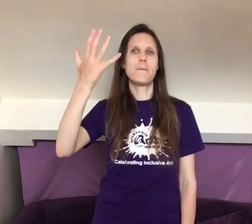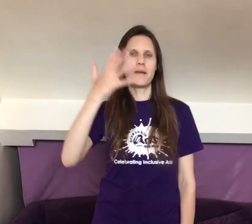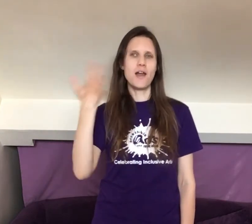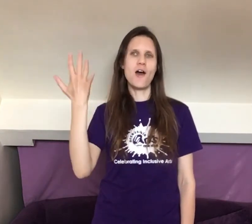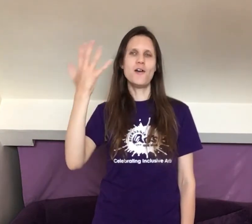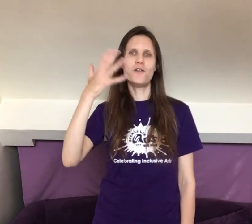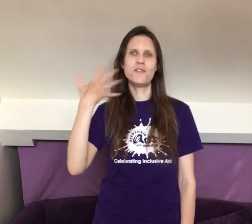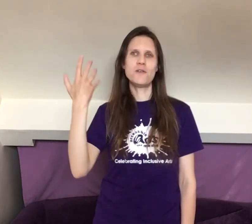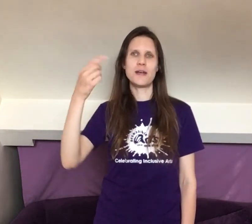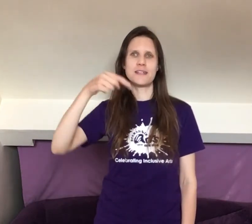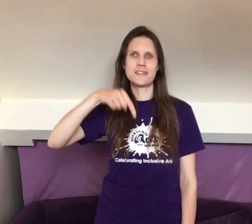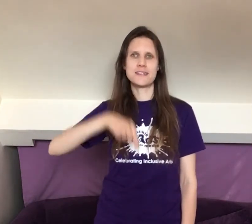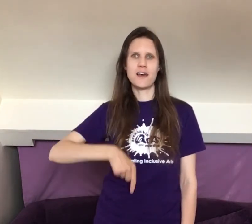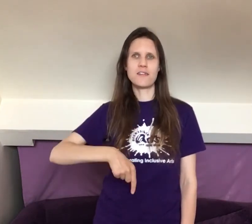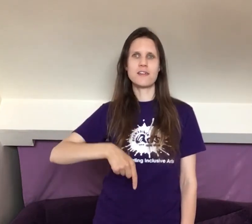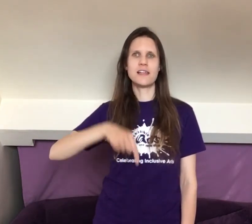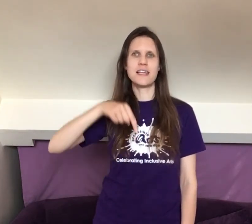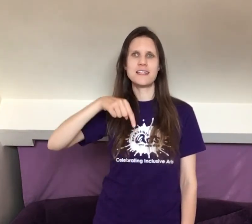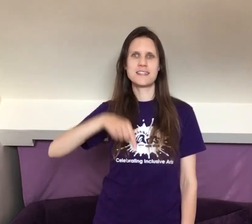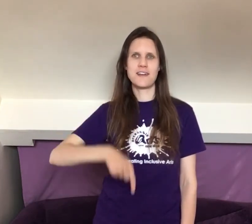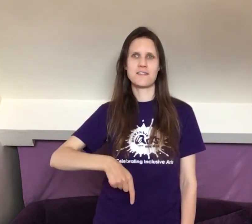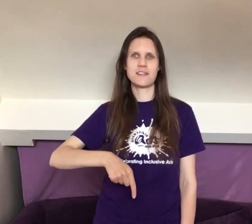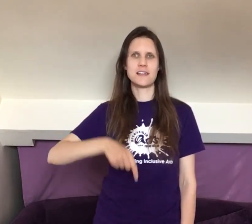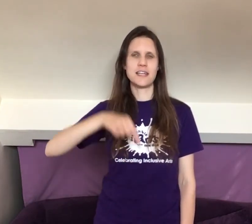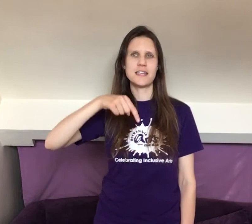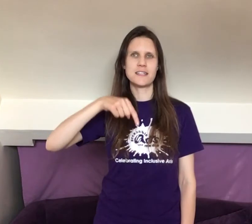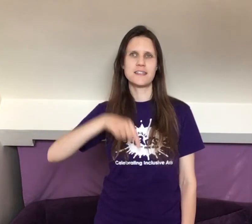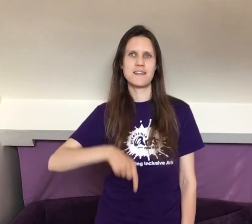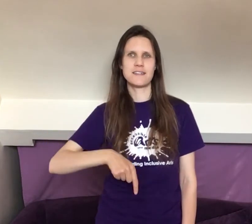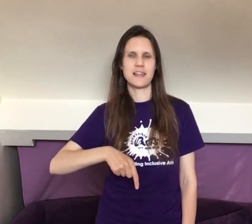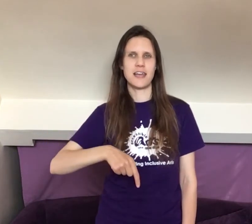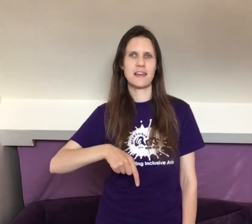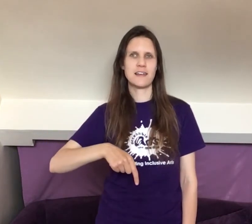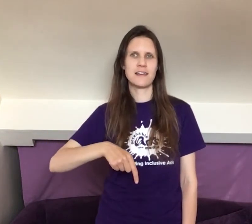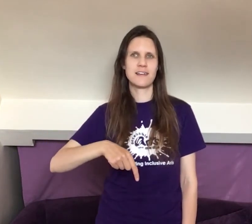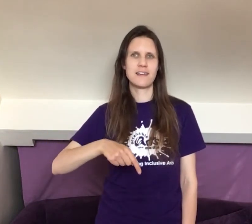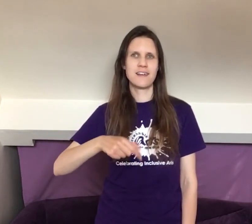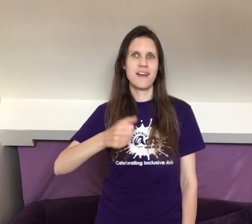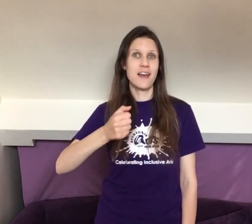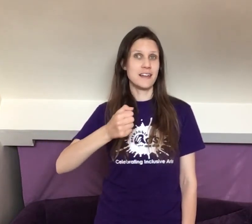Blow the wind southerly, southerly, southerly.